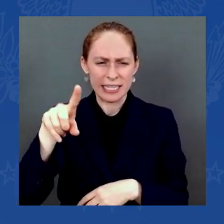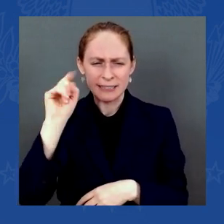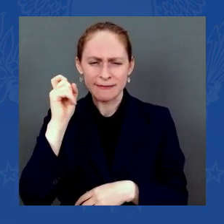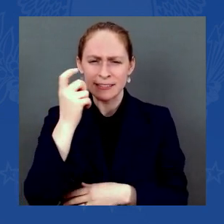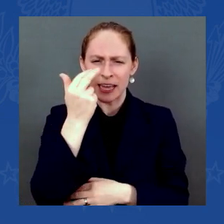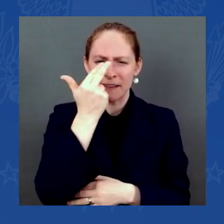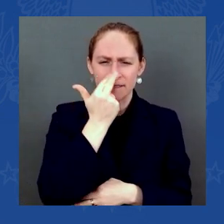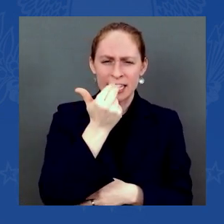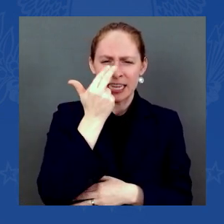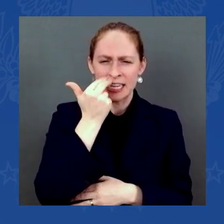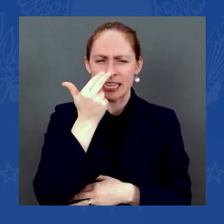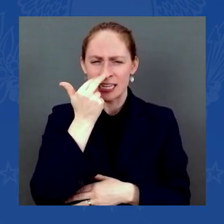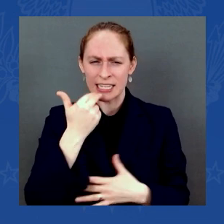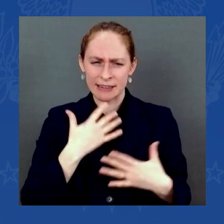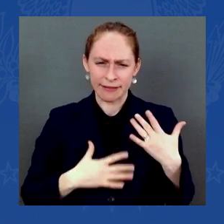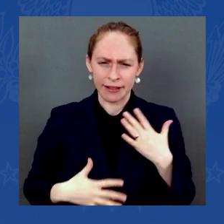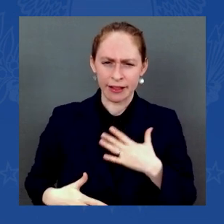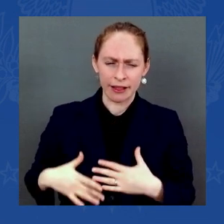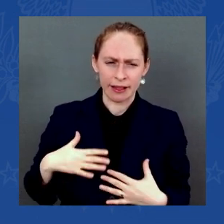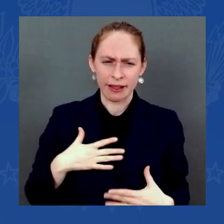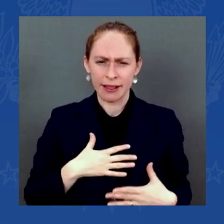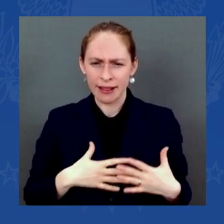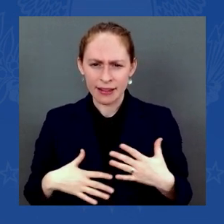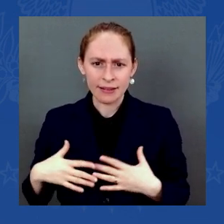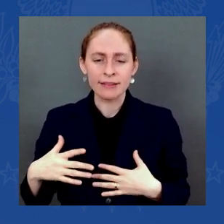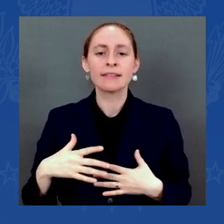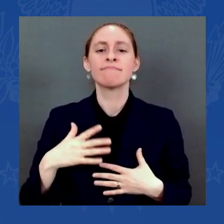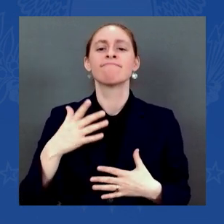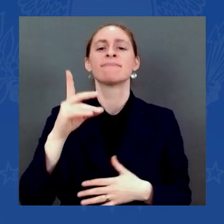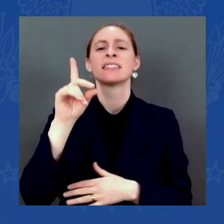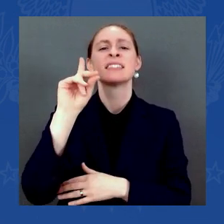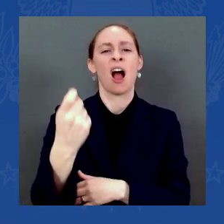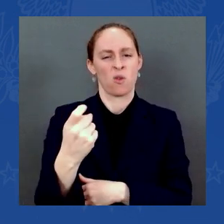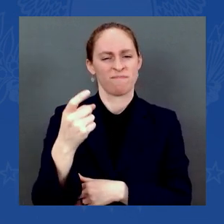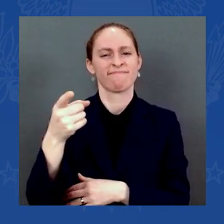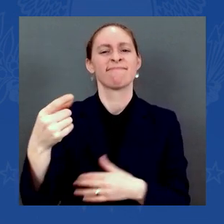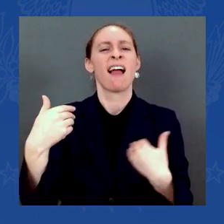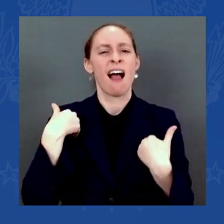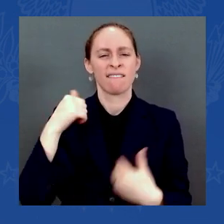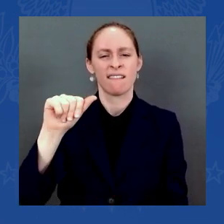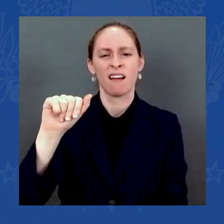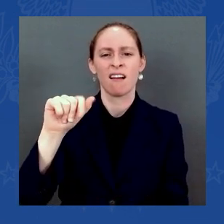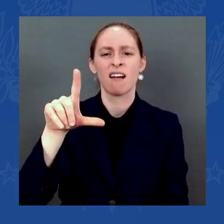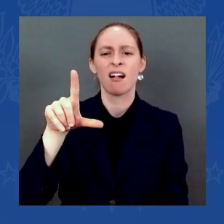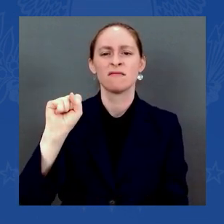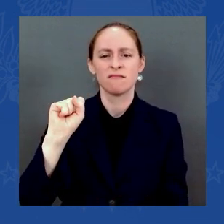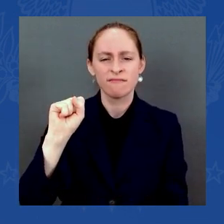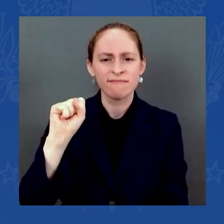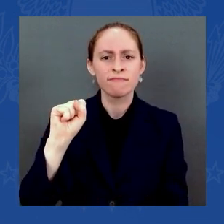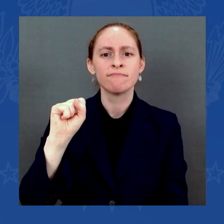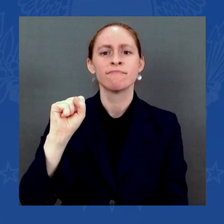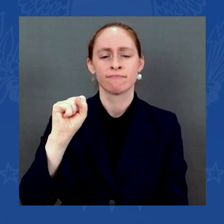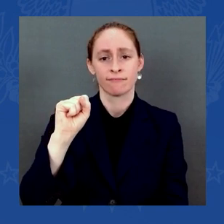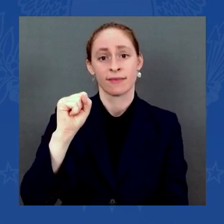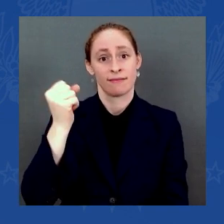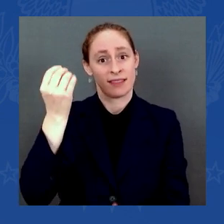and given six months to live. That was four years ago. And Brian and Sandra are joining us today virtually --